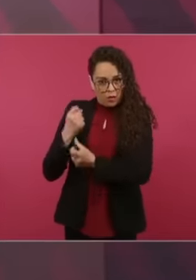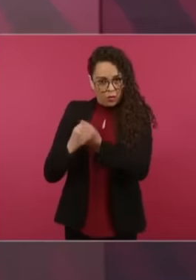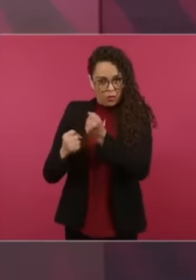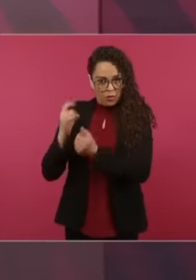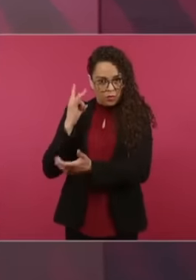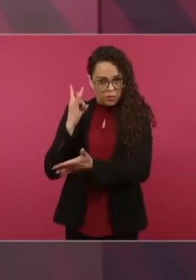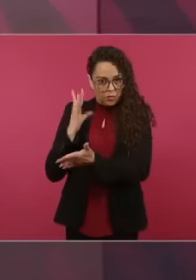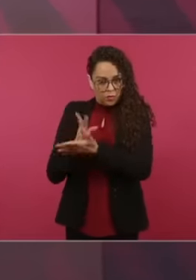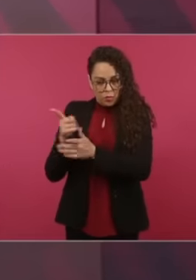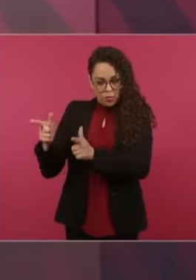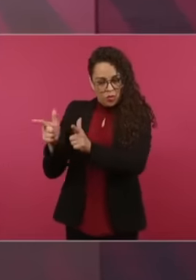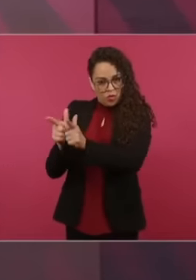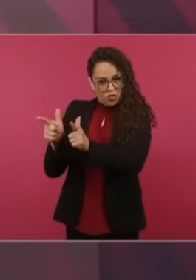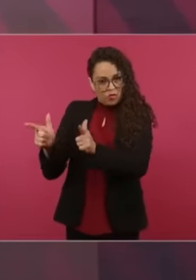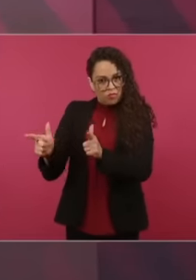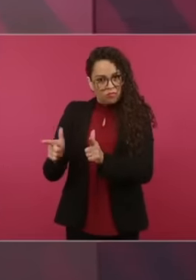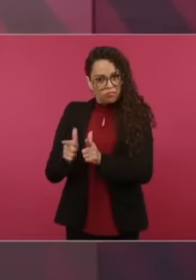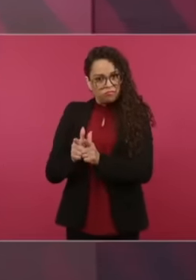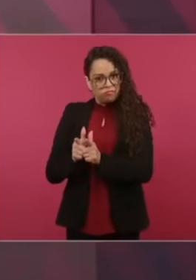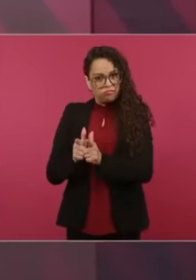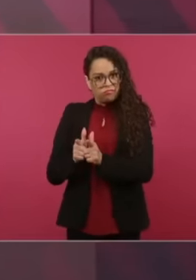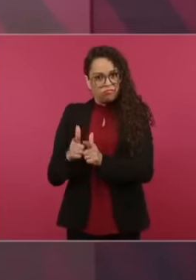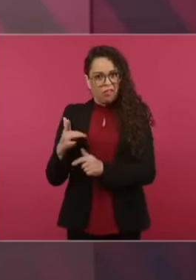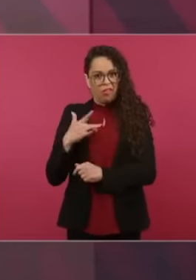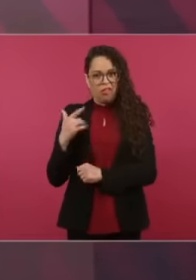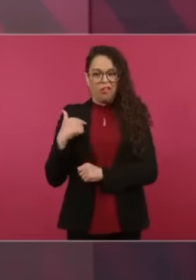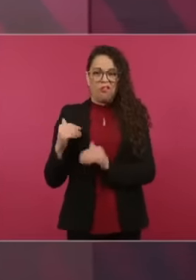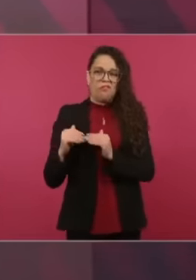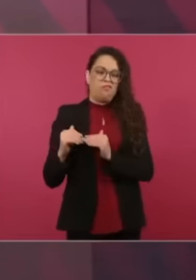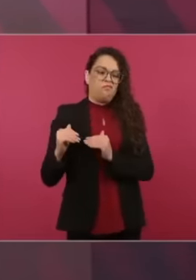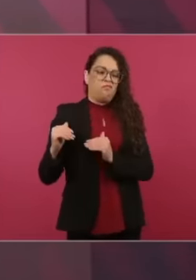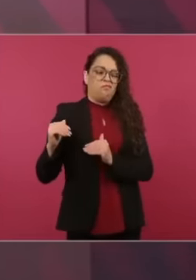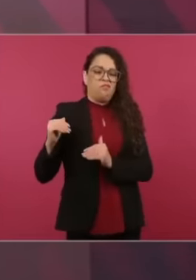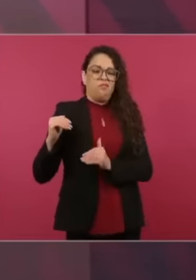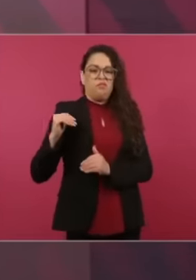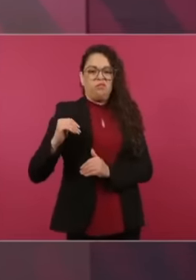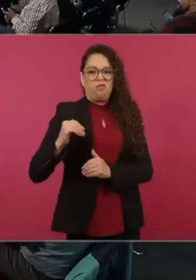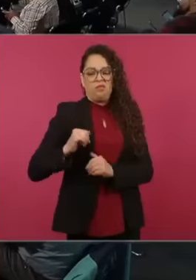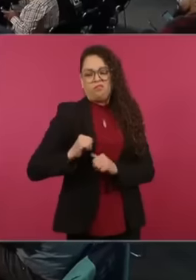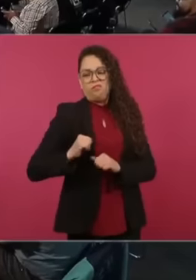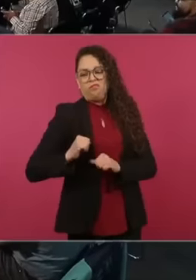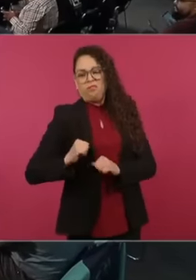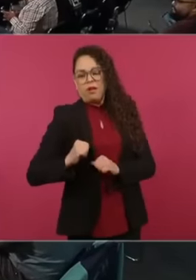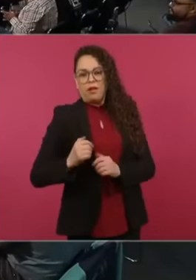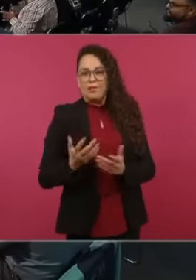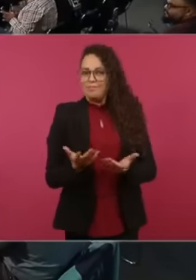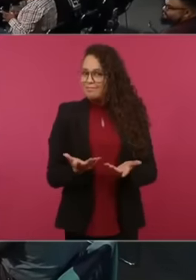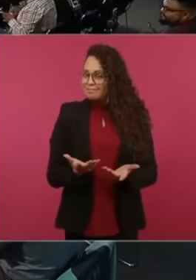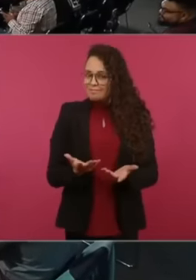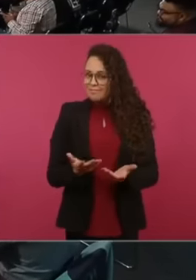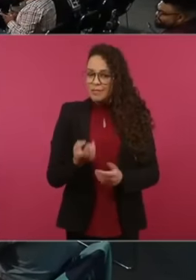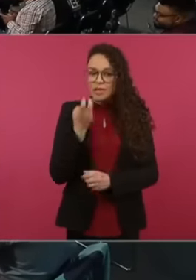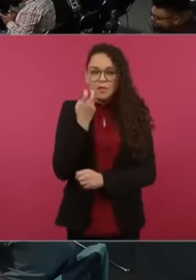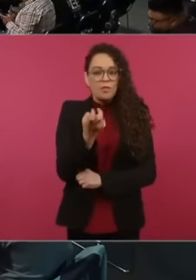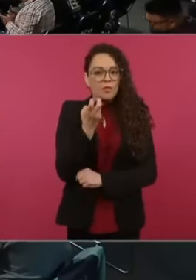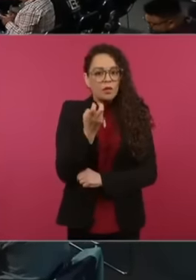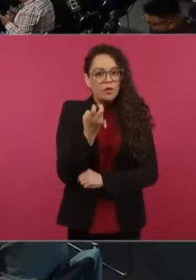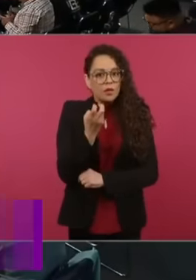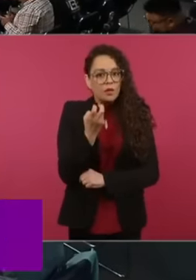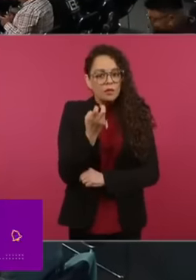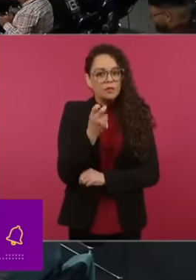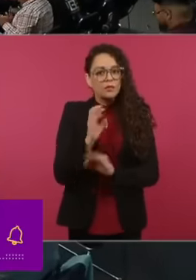So that is why one of the things that has to be established